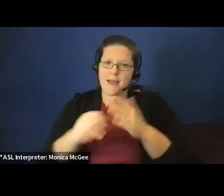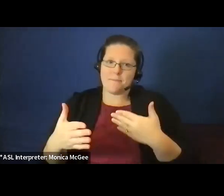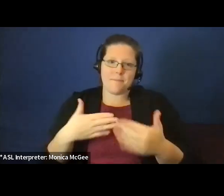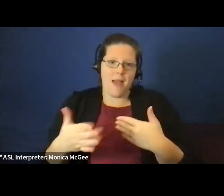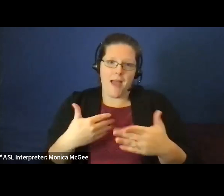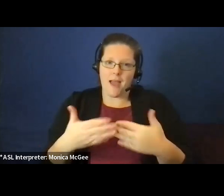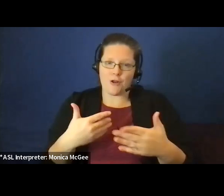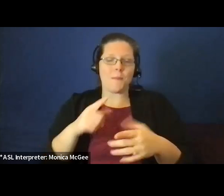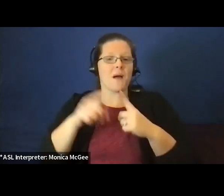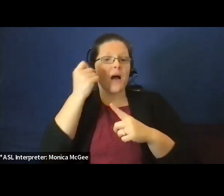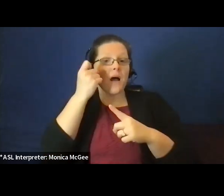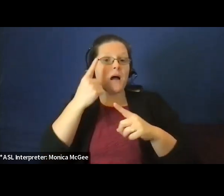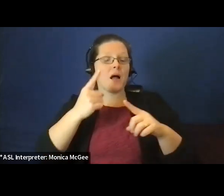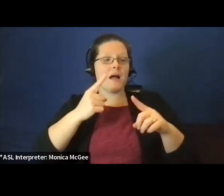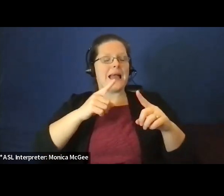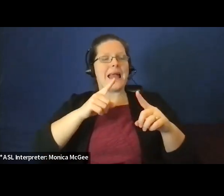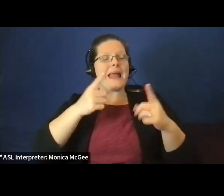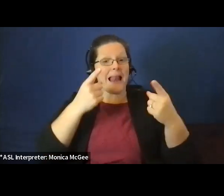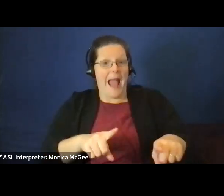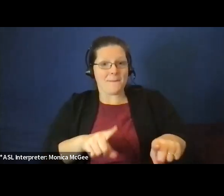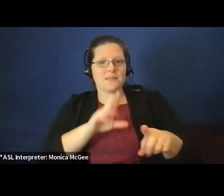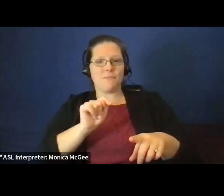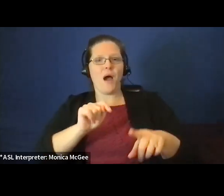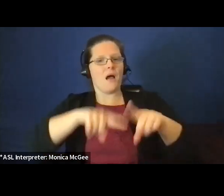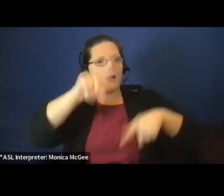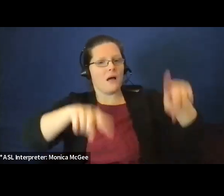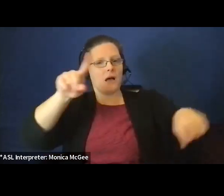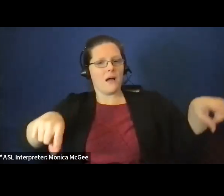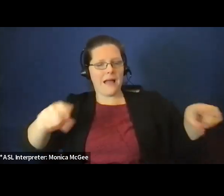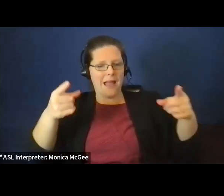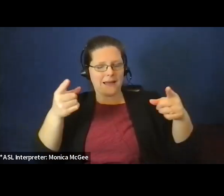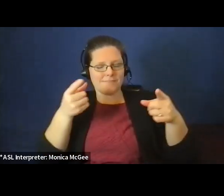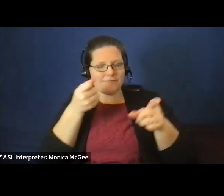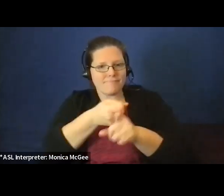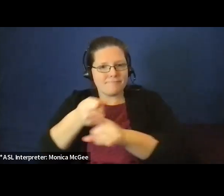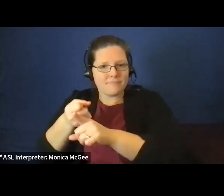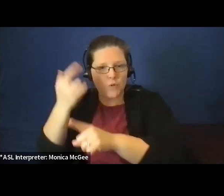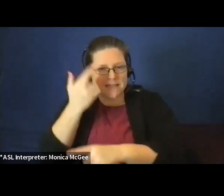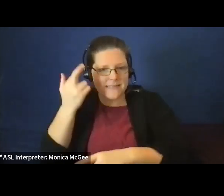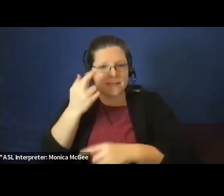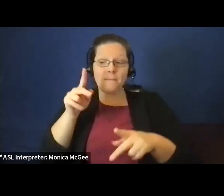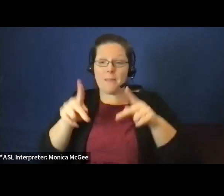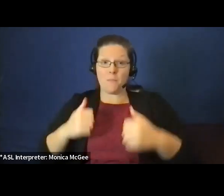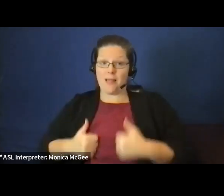questioning, but I want people to think about -- because this happens in your state with whatever your disaster is.